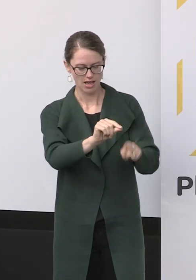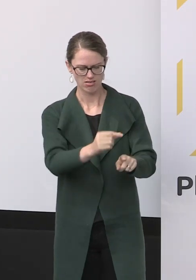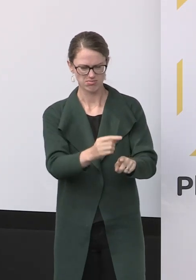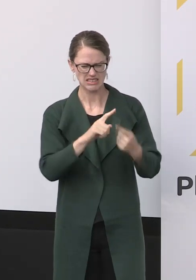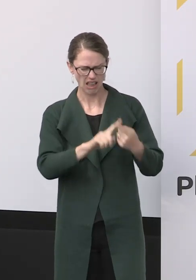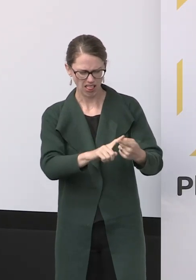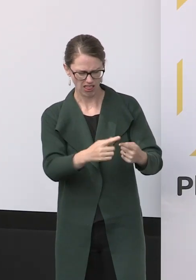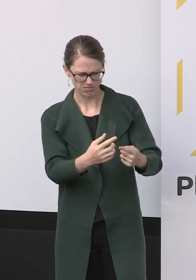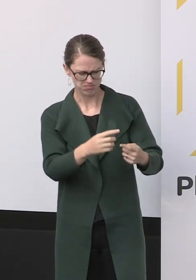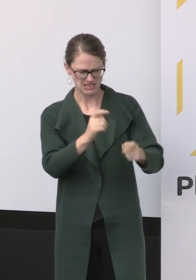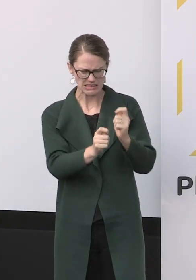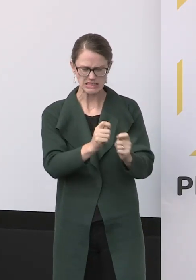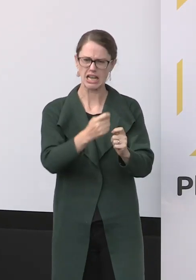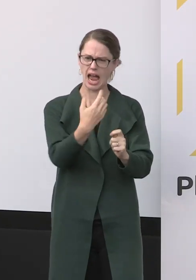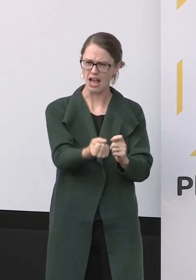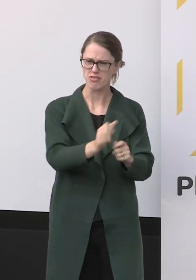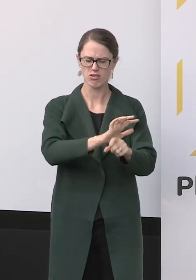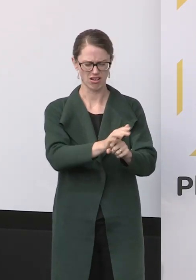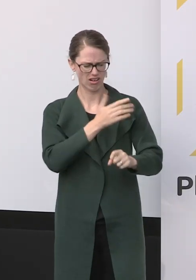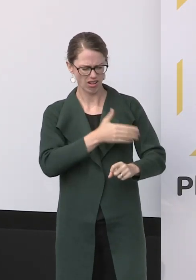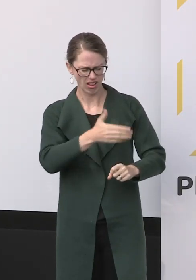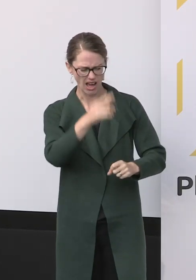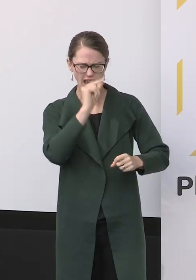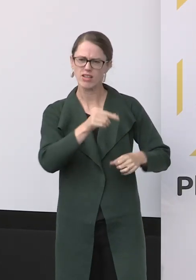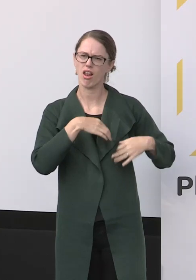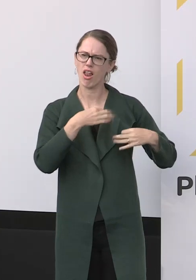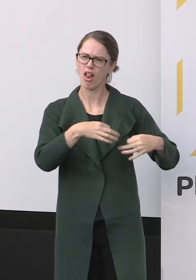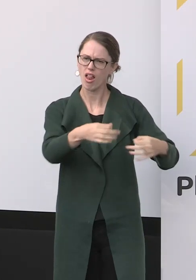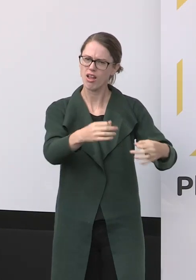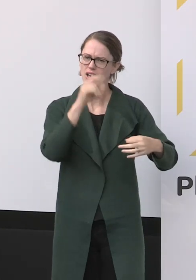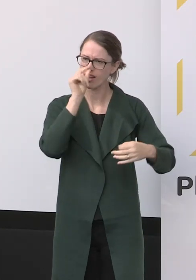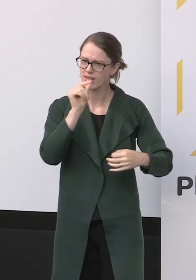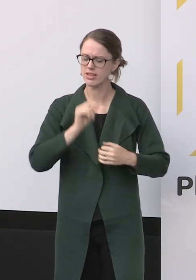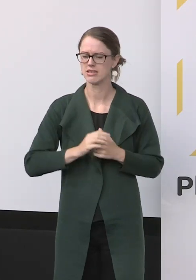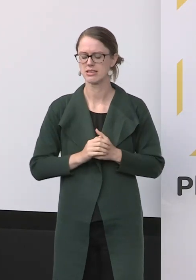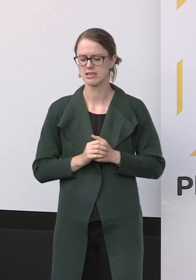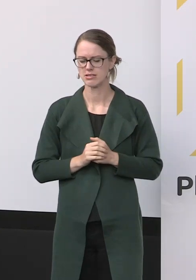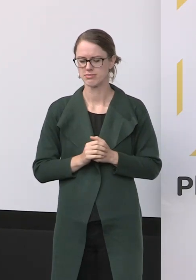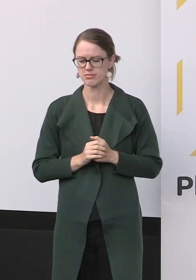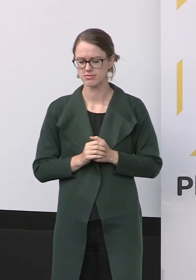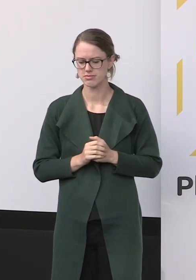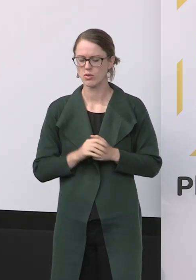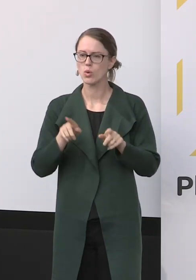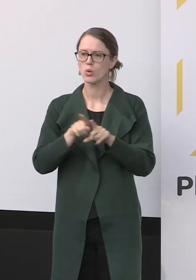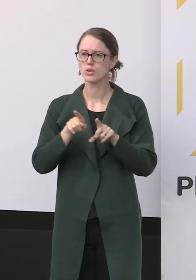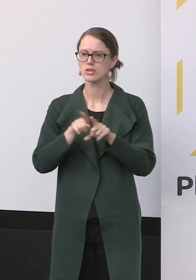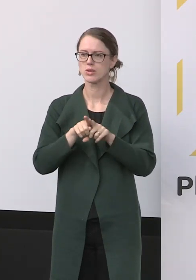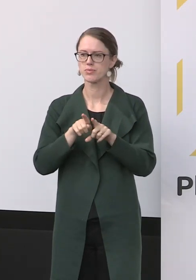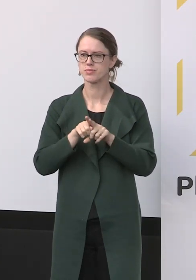positive quite a long way after they might have originally been infected. So